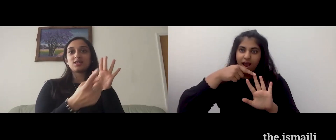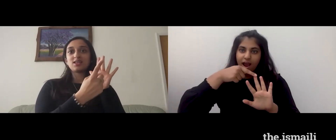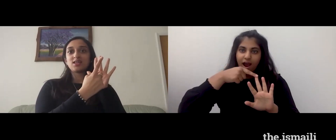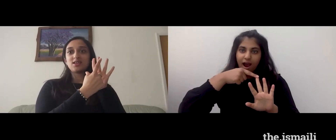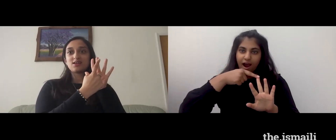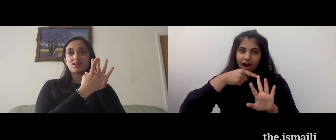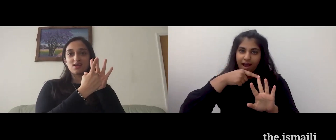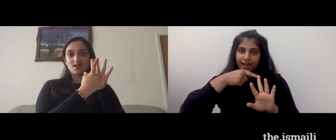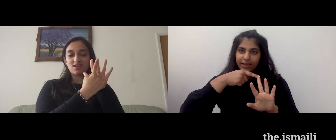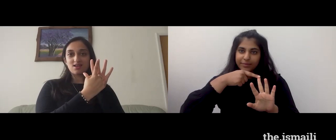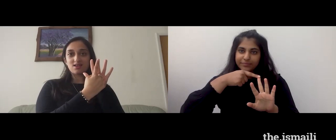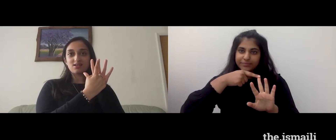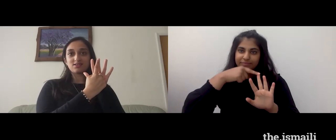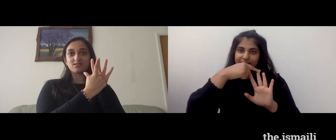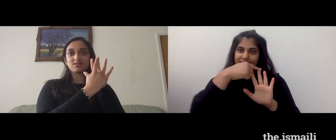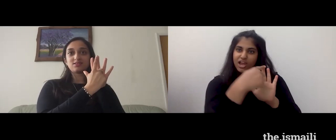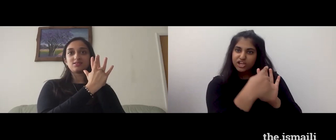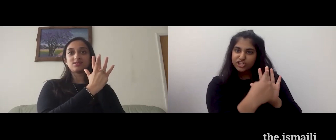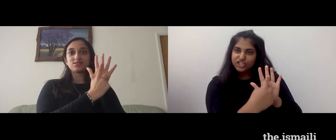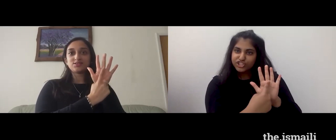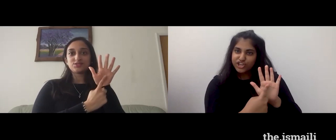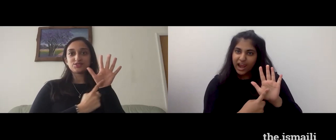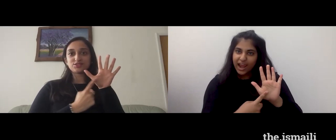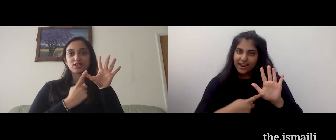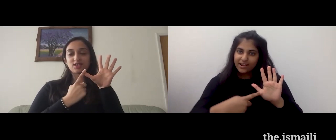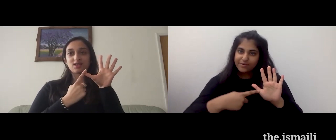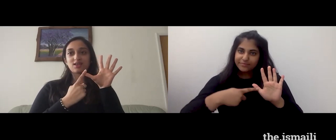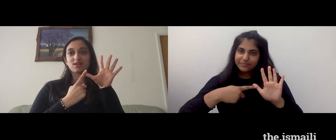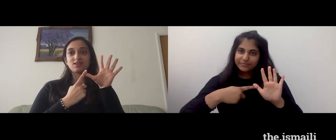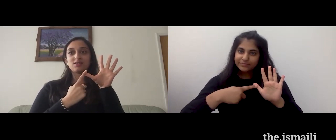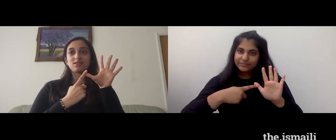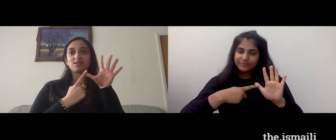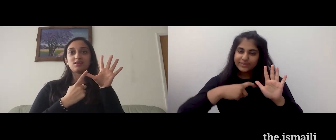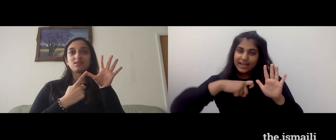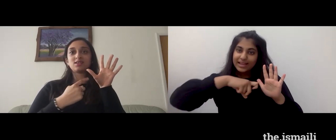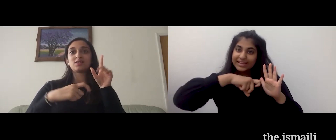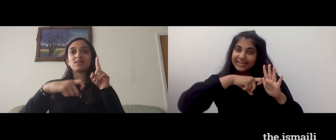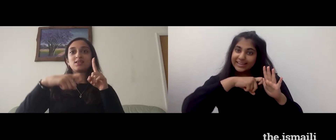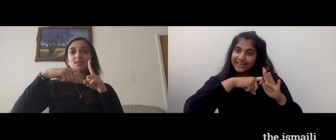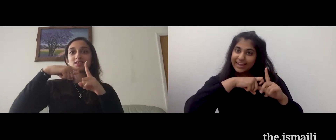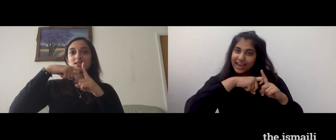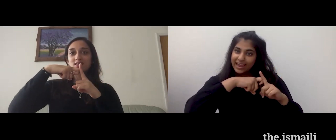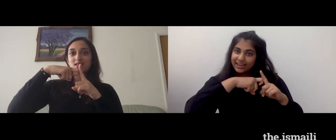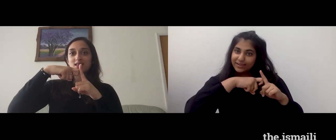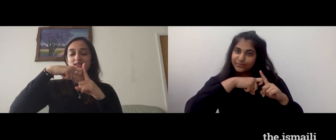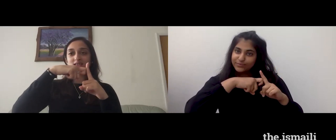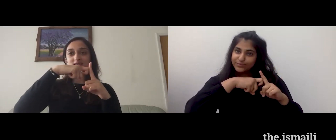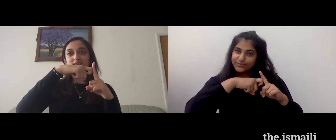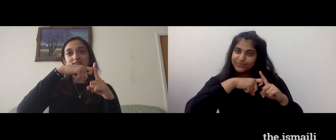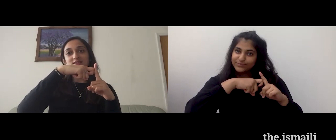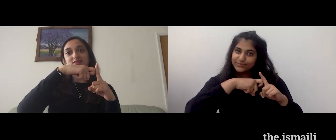"I" "J" "K"